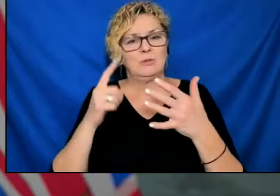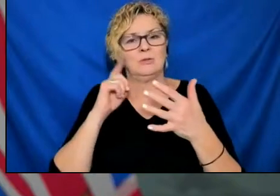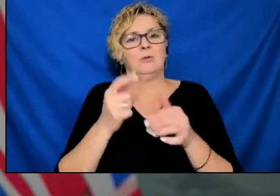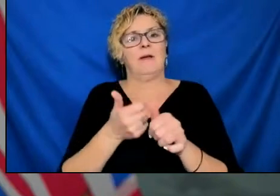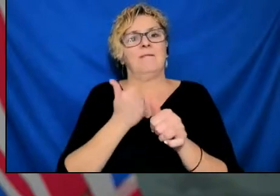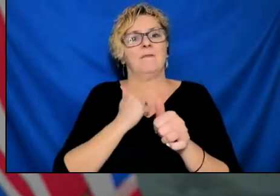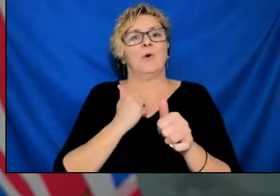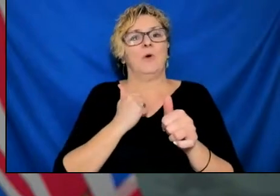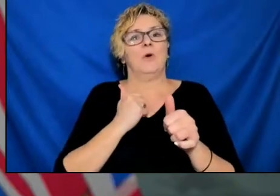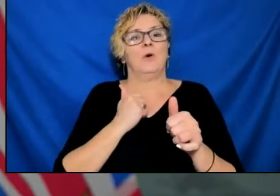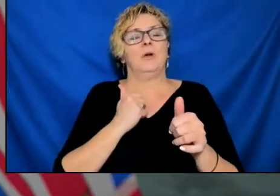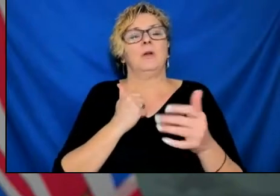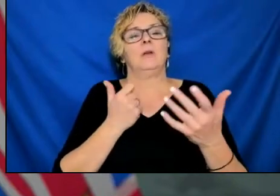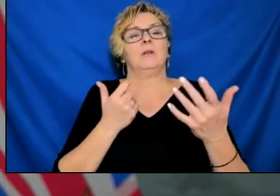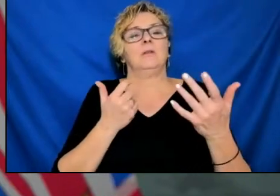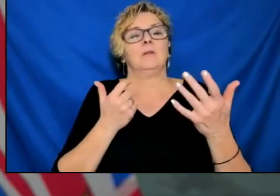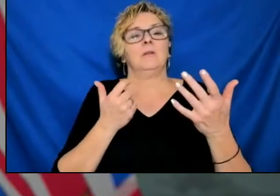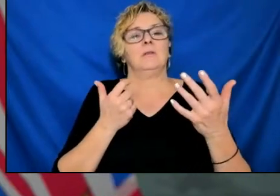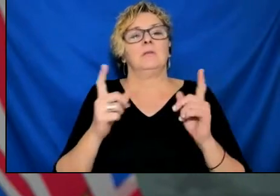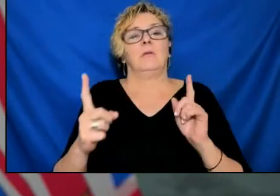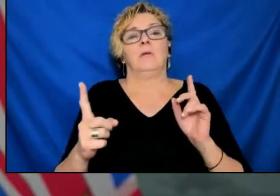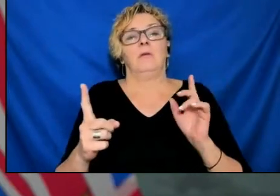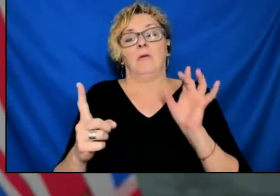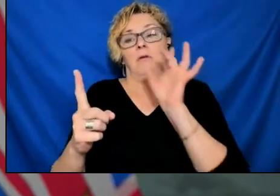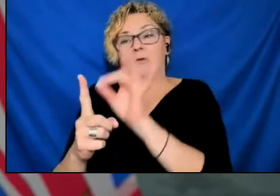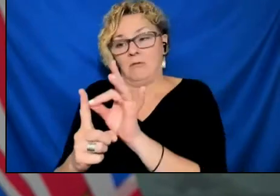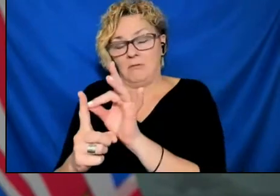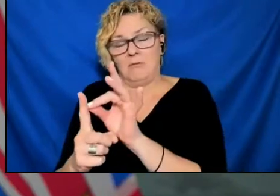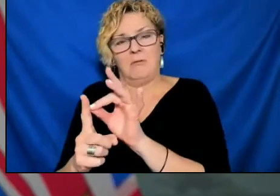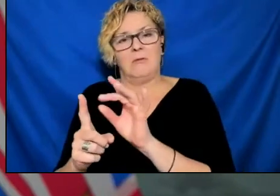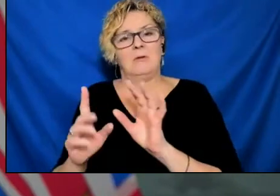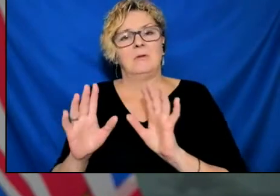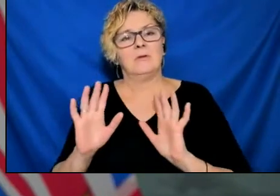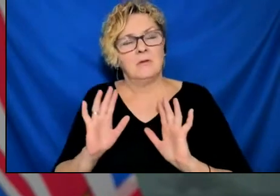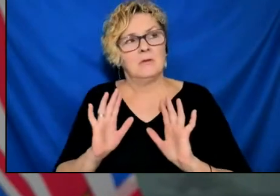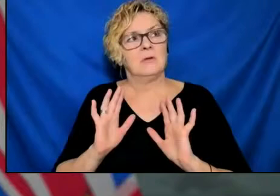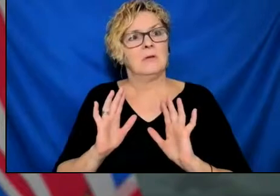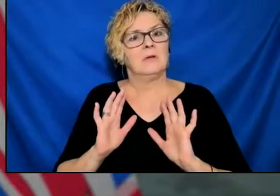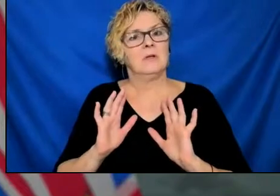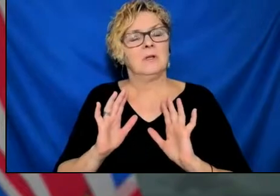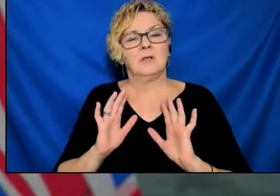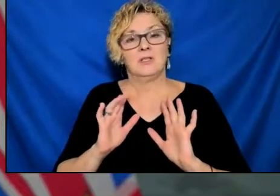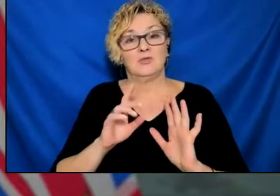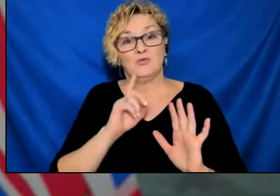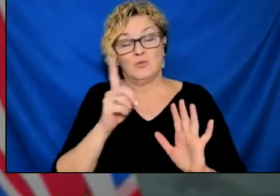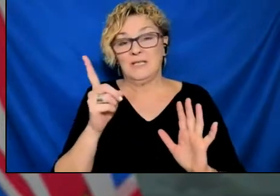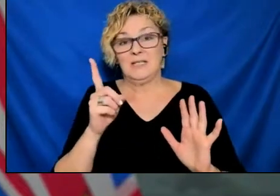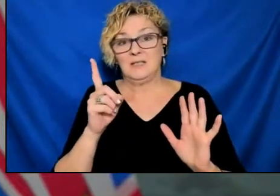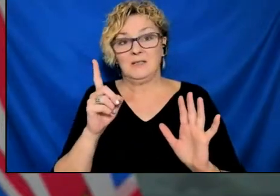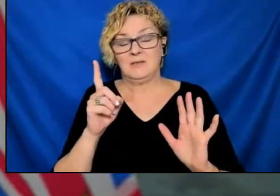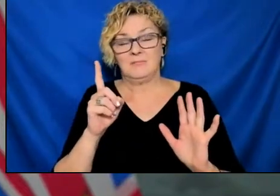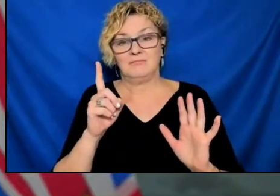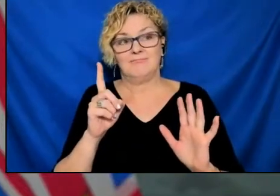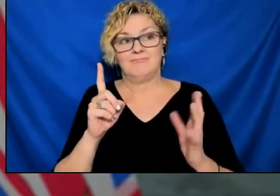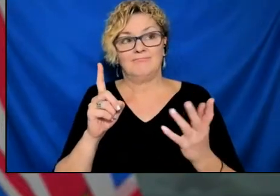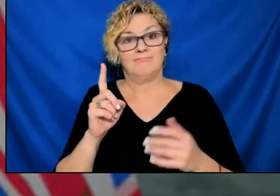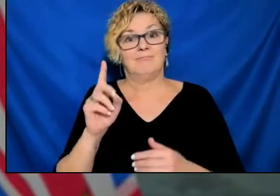those will keep us from having continually increasing rates.